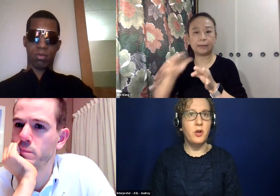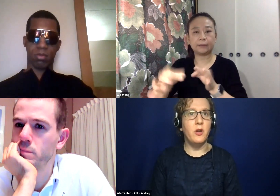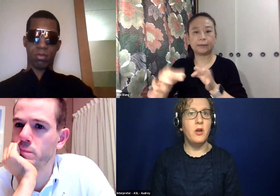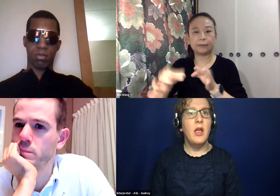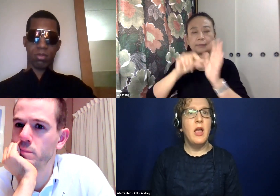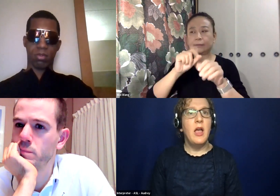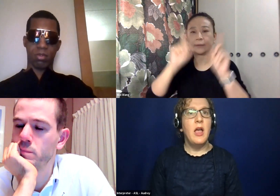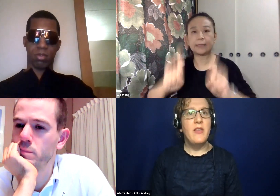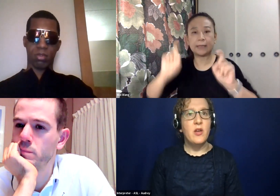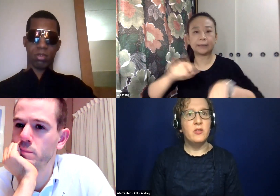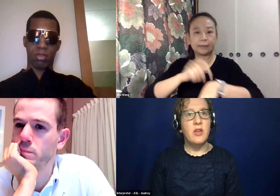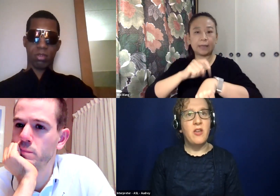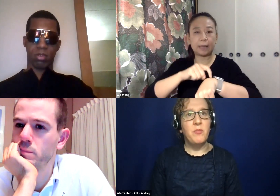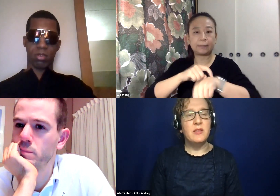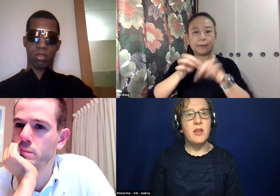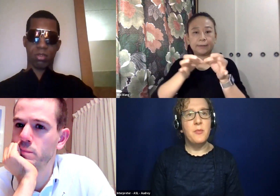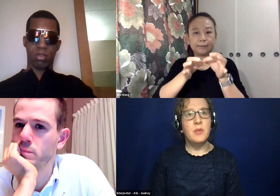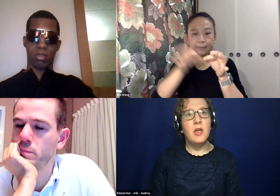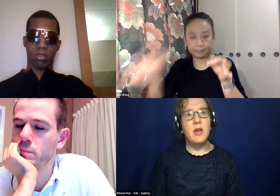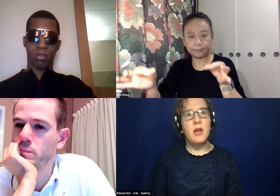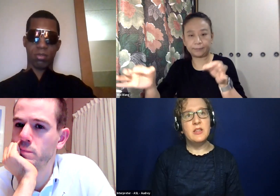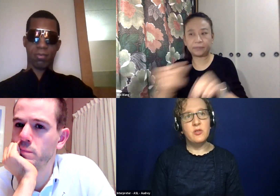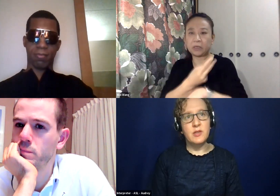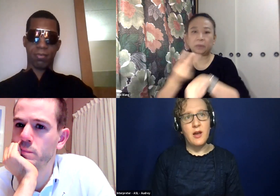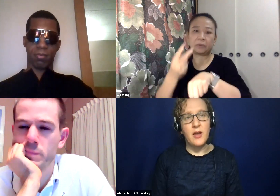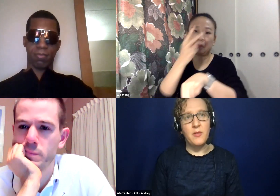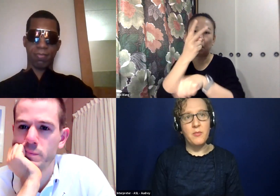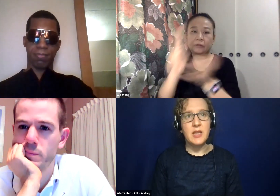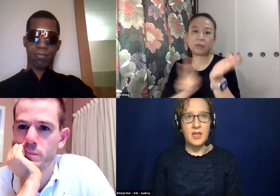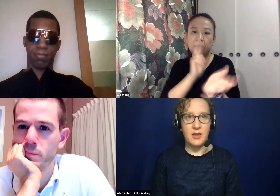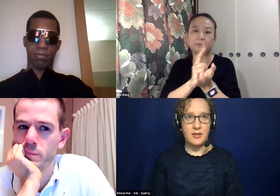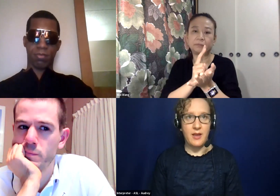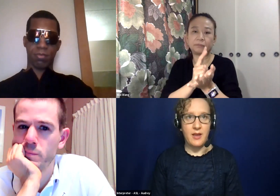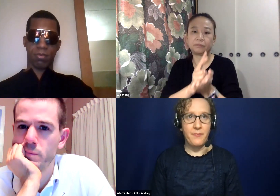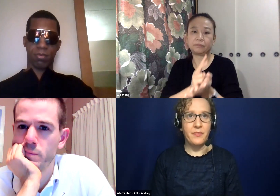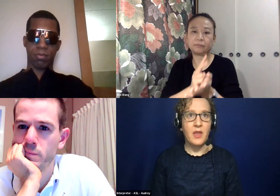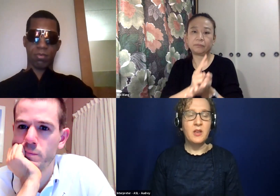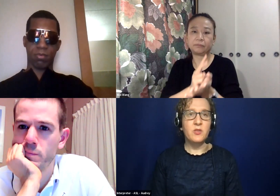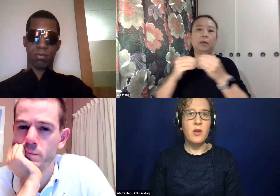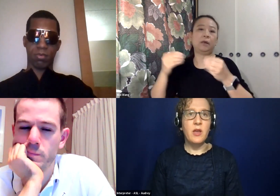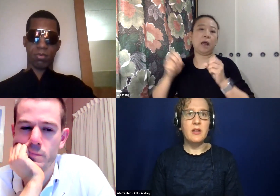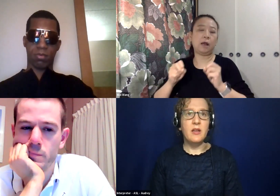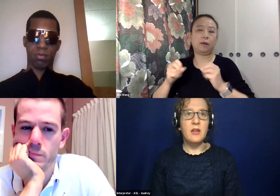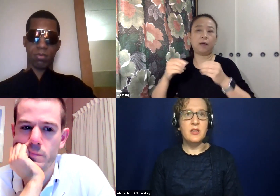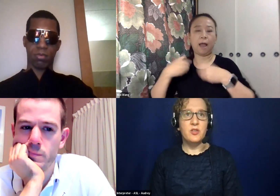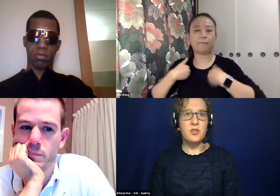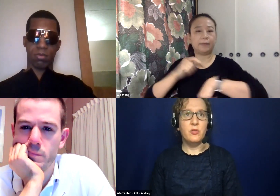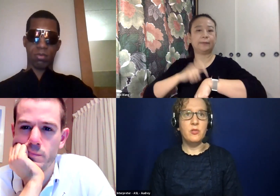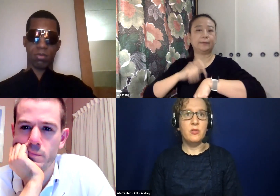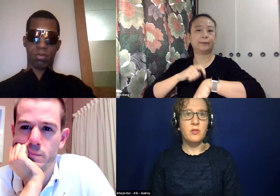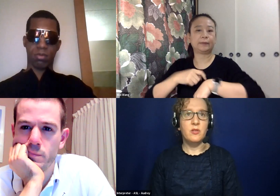interpreter, and they also gave me some additional time to take the exam, so I had an additional